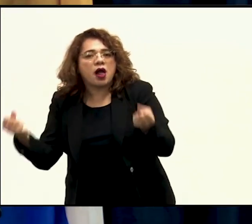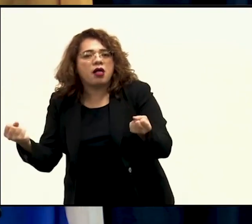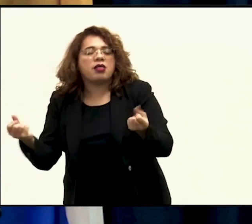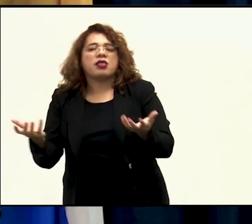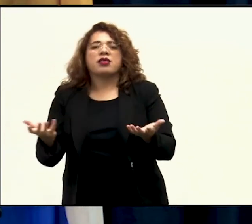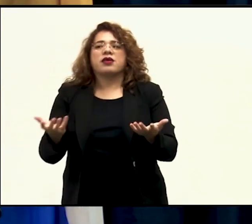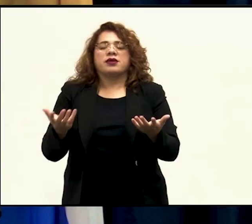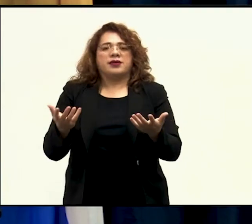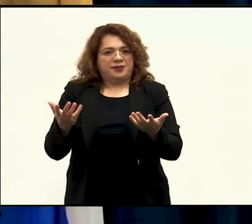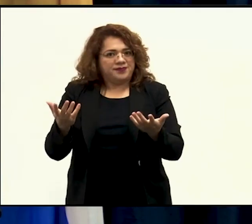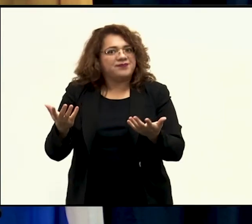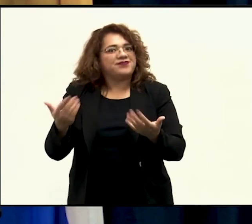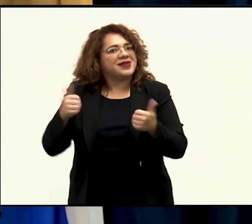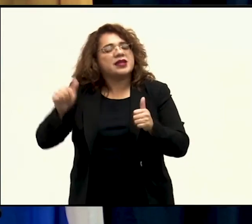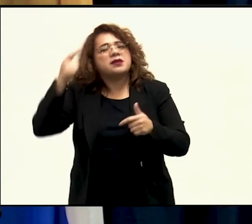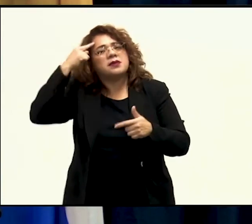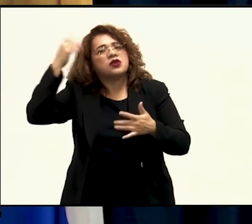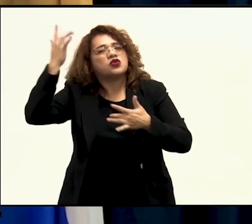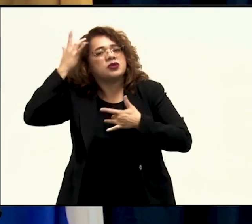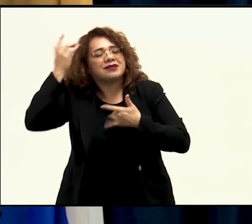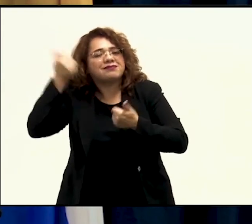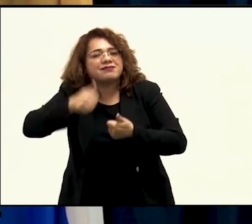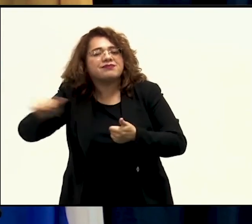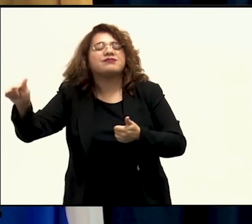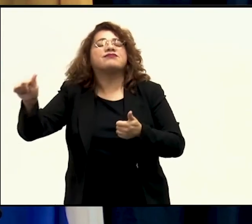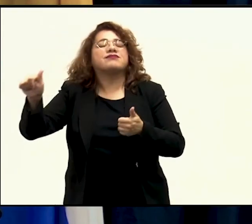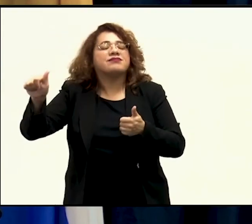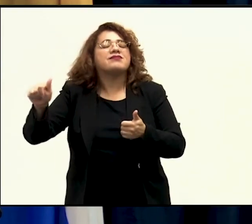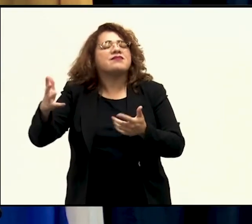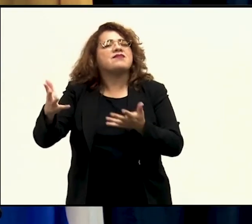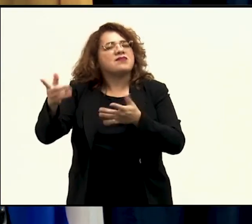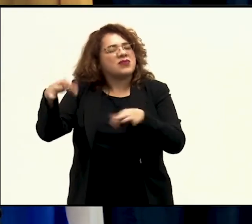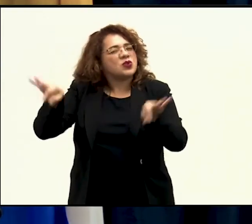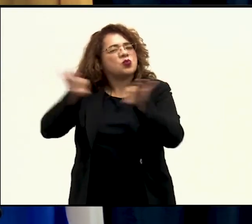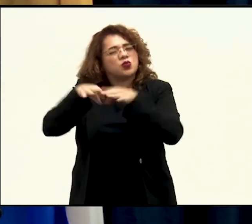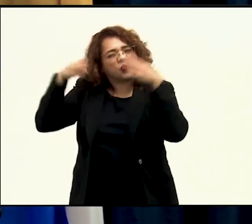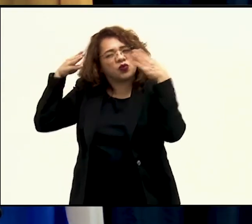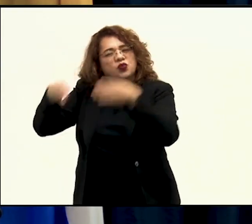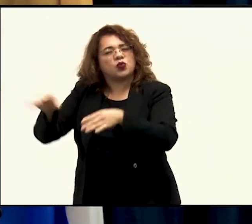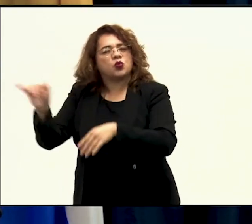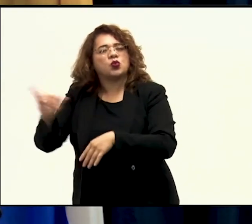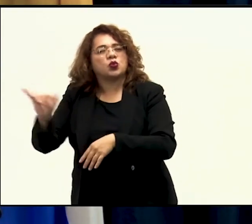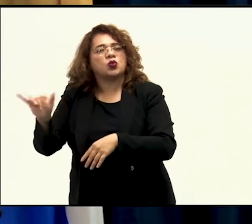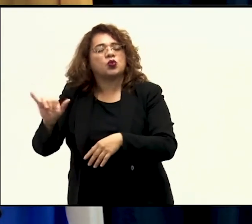and they're going to provide, the campus is going to provide some really exciting announcements in the weeks ahead. So Community hospital is a huge addition for us.